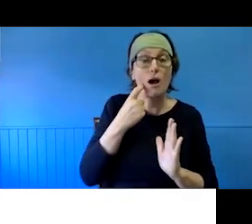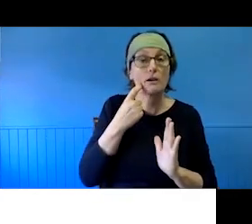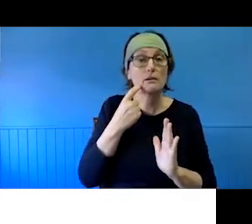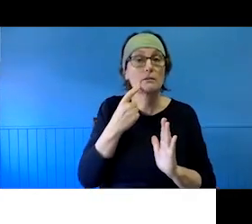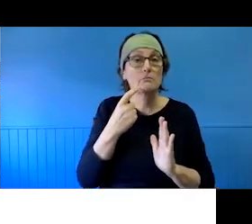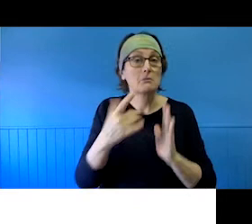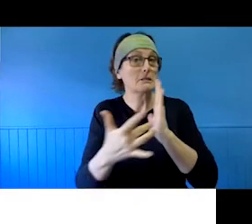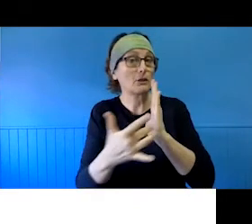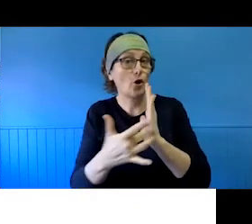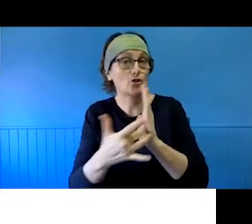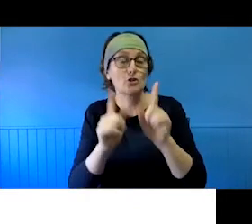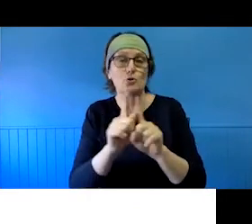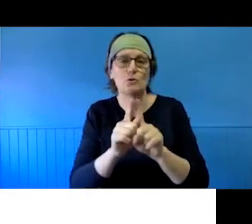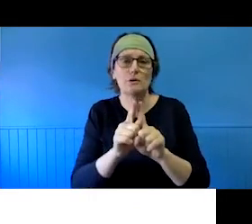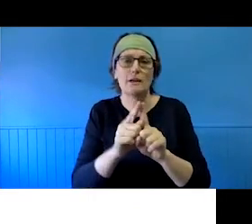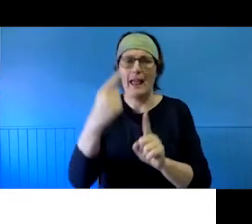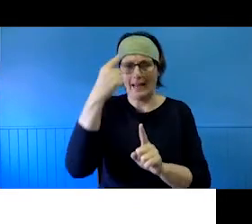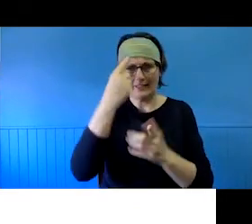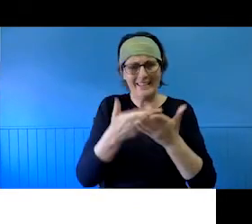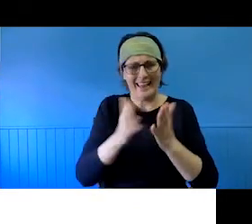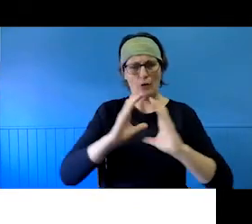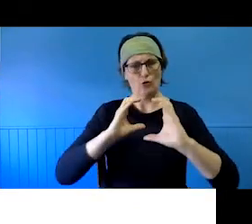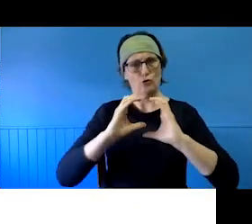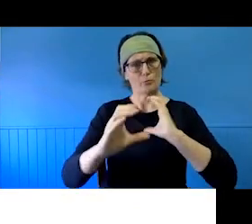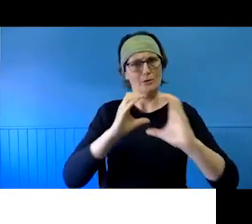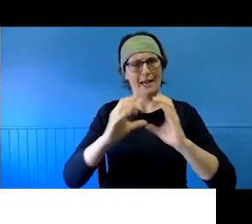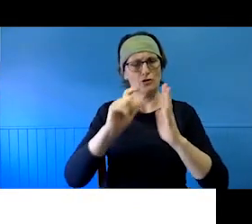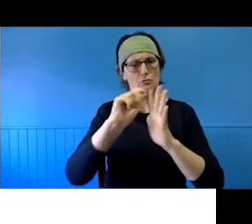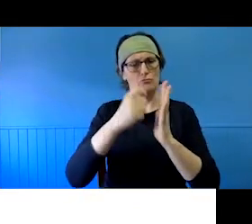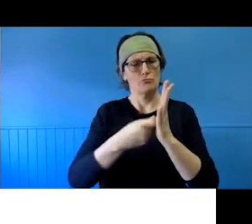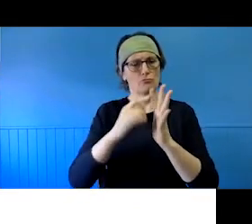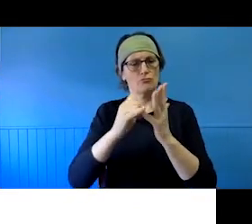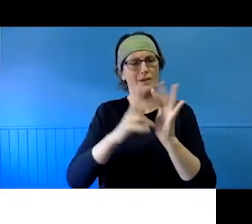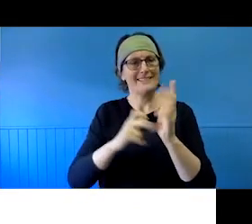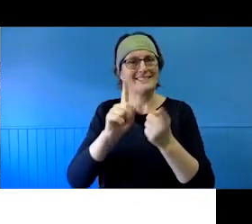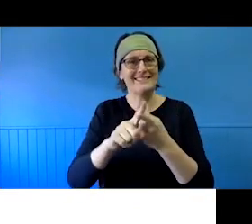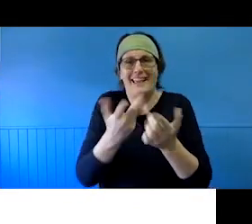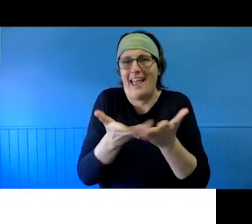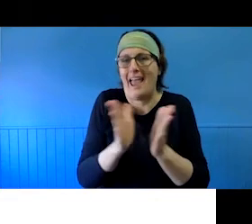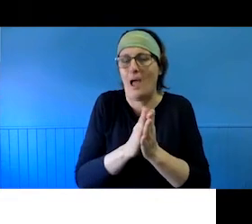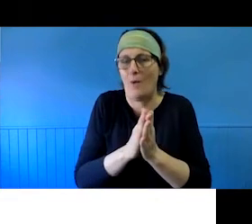technology as well look at communicating presence in the online environment for music.